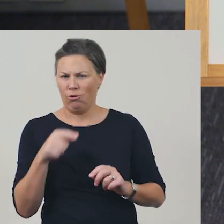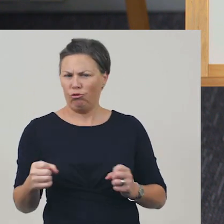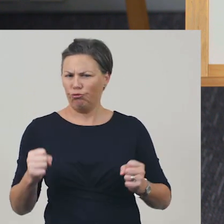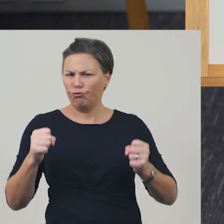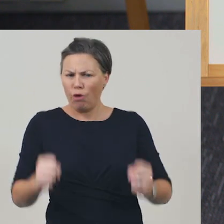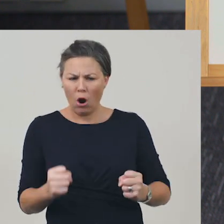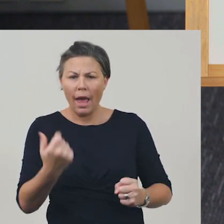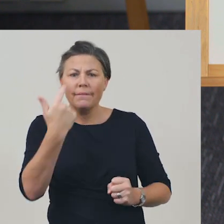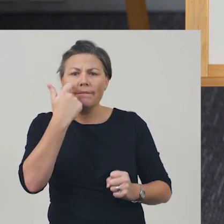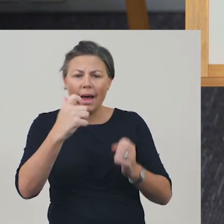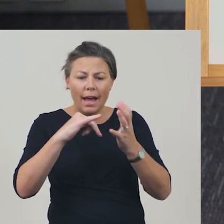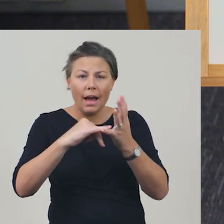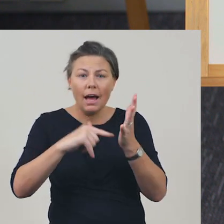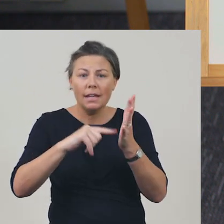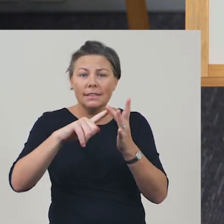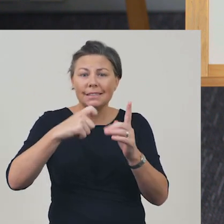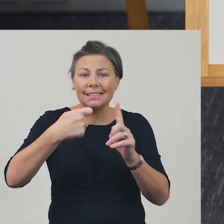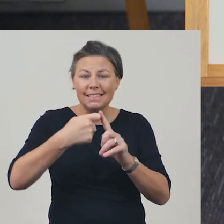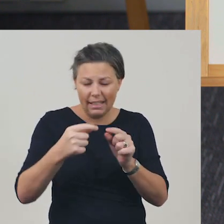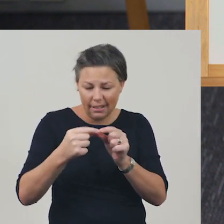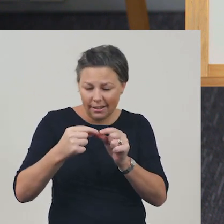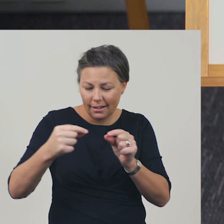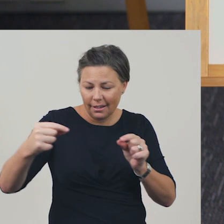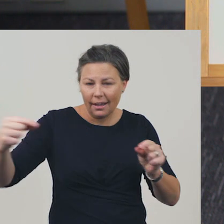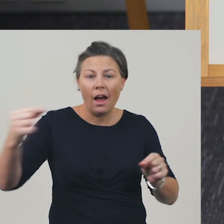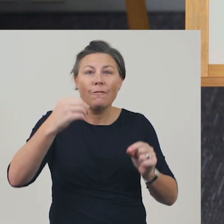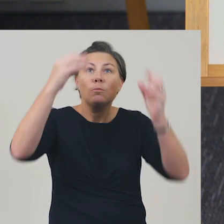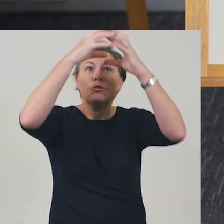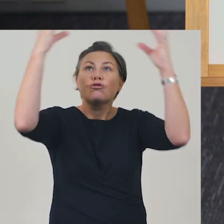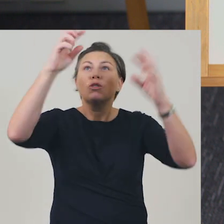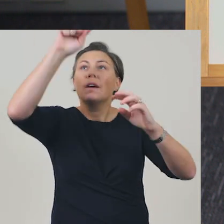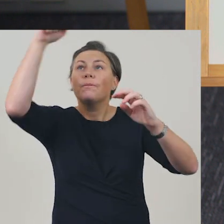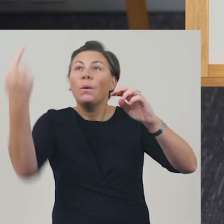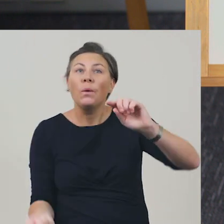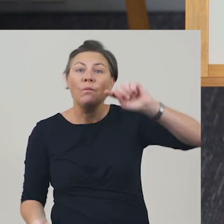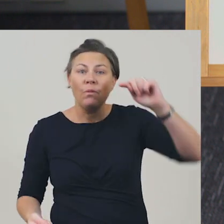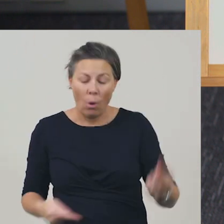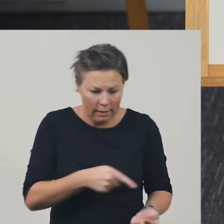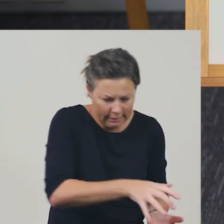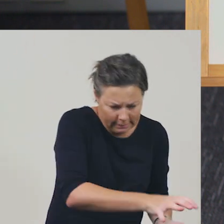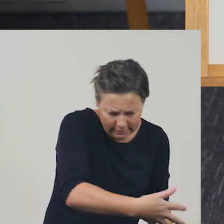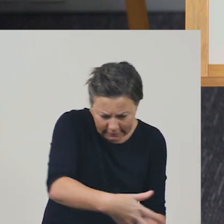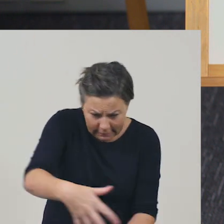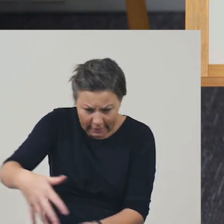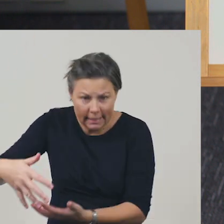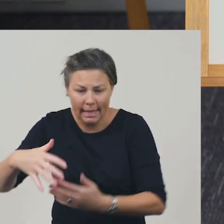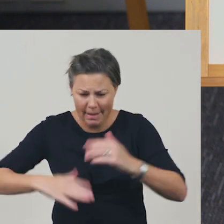and decided he would make his house out of them. The second little pig worked so hard to build his house,